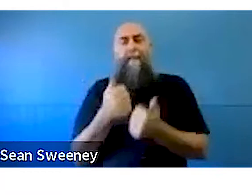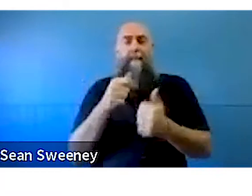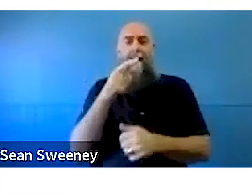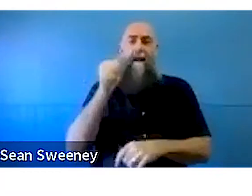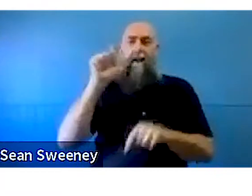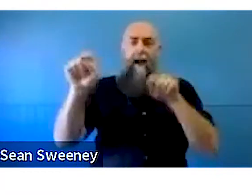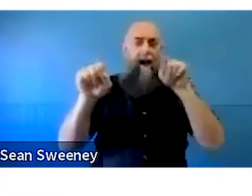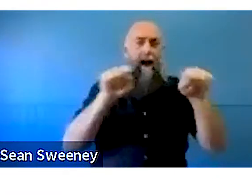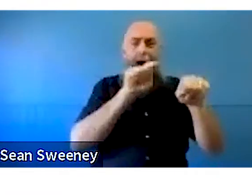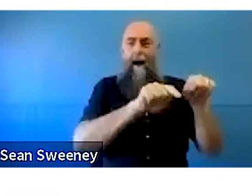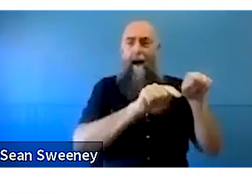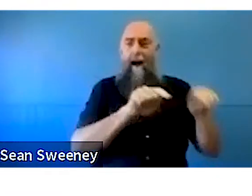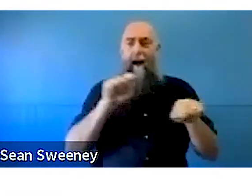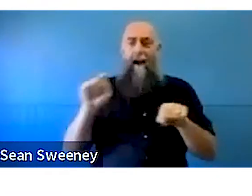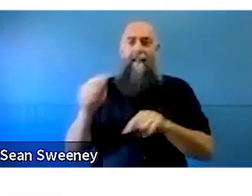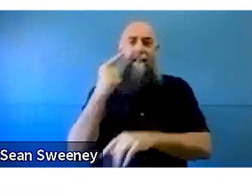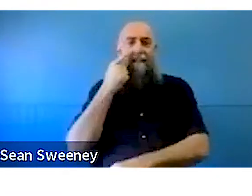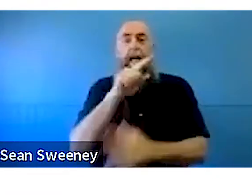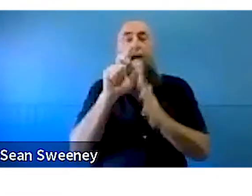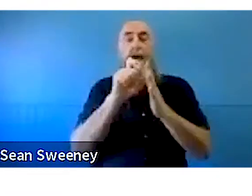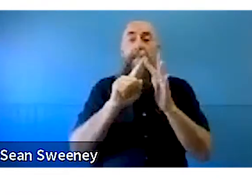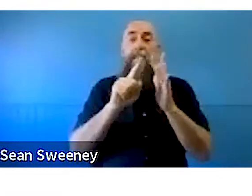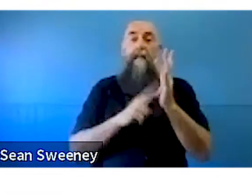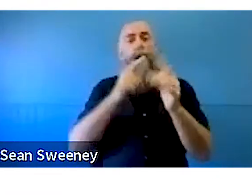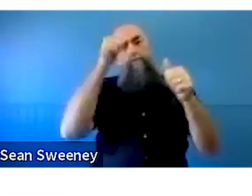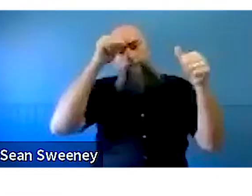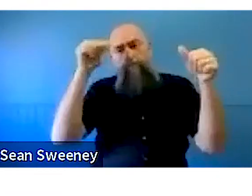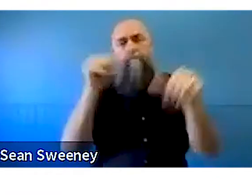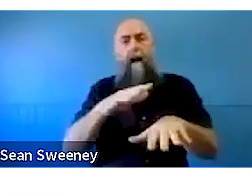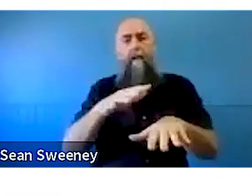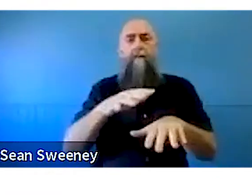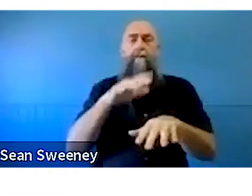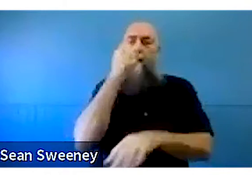Dion is a well-known Aboriginal artist.